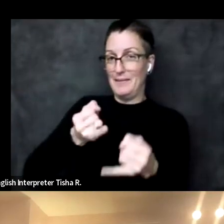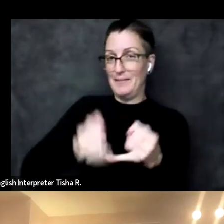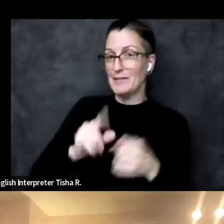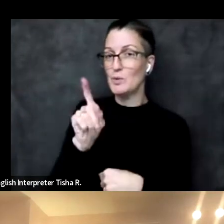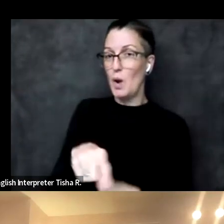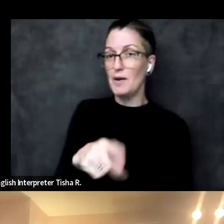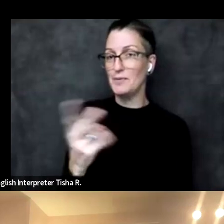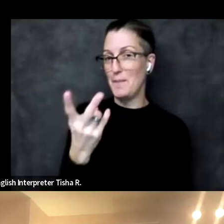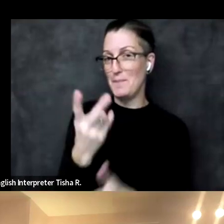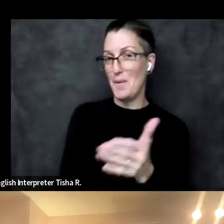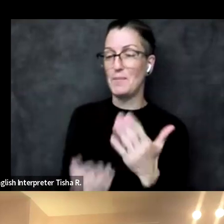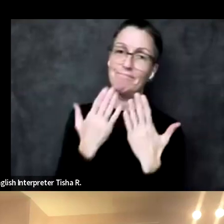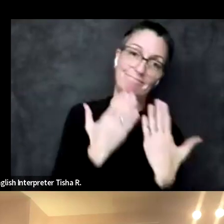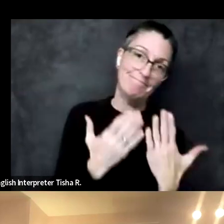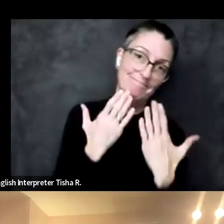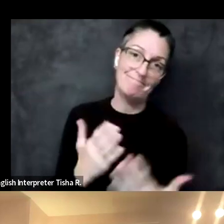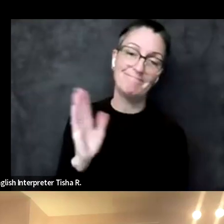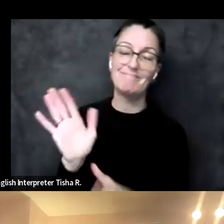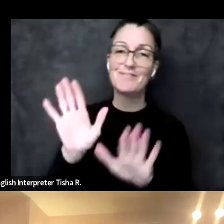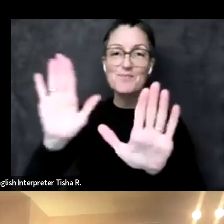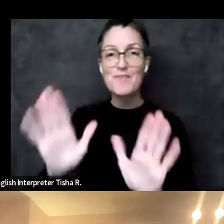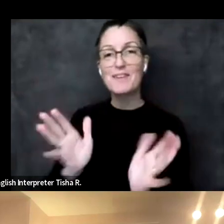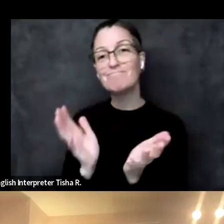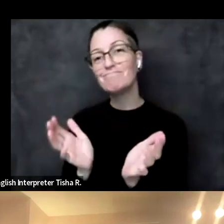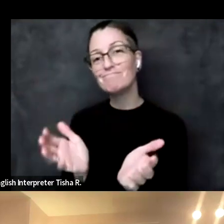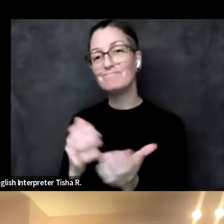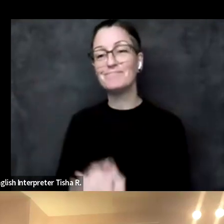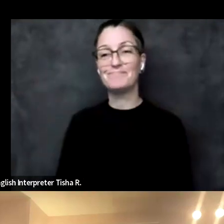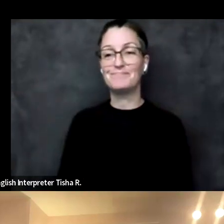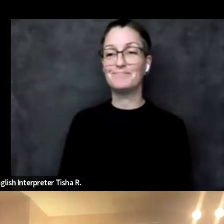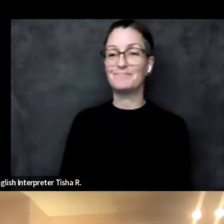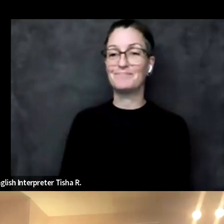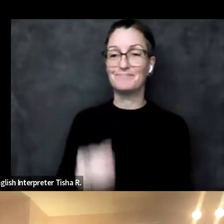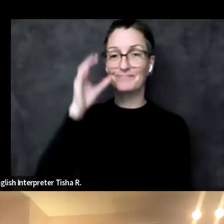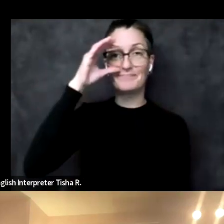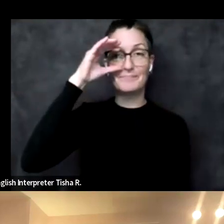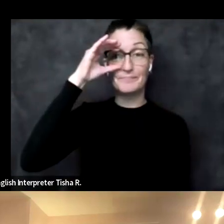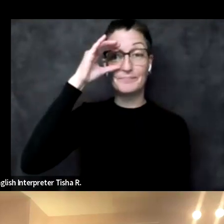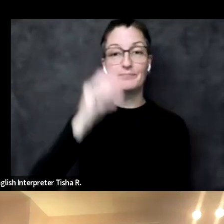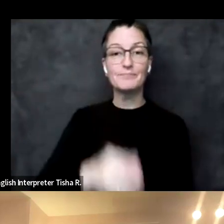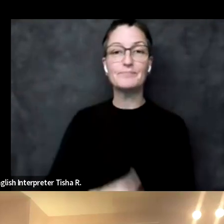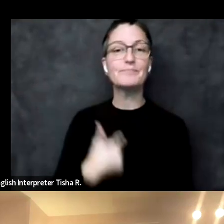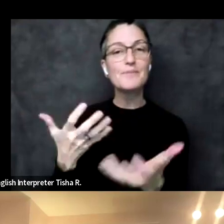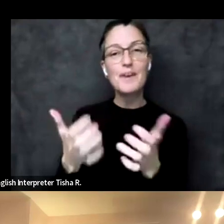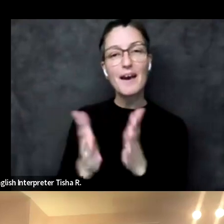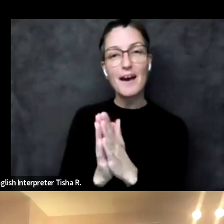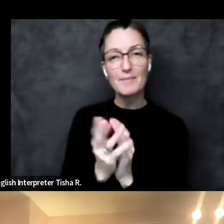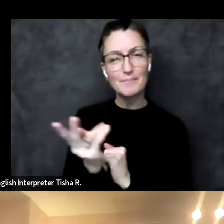Thank you for, you know, such a great conversation. I'd like to ask you what you're working on next?